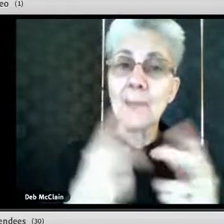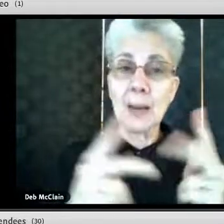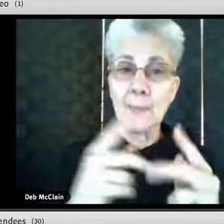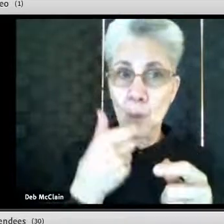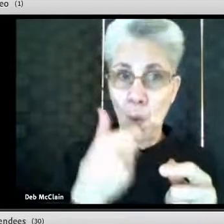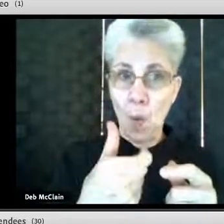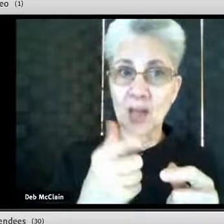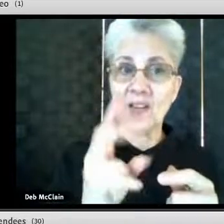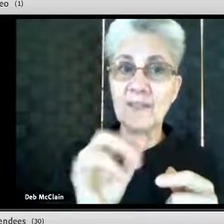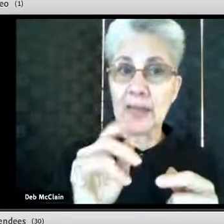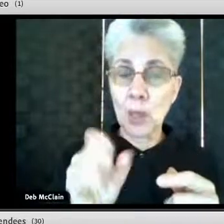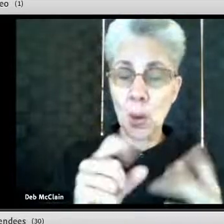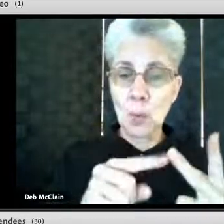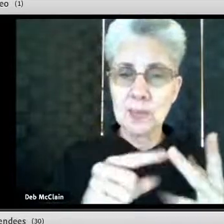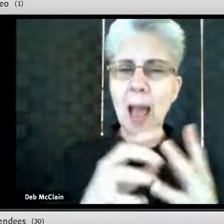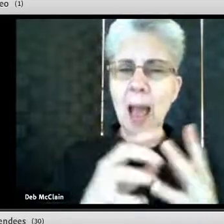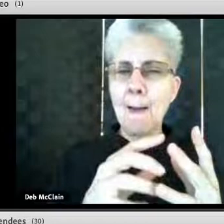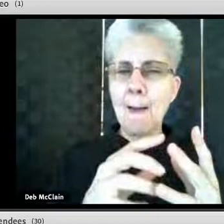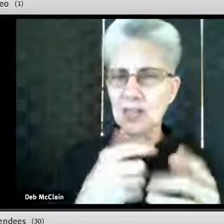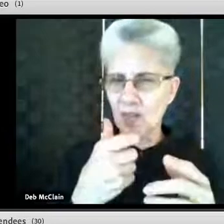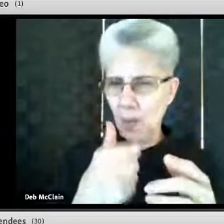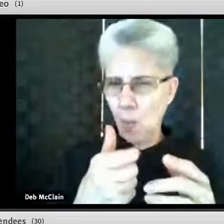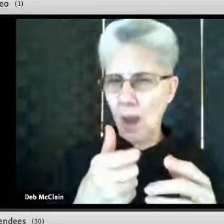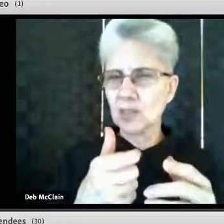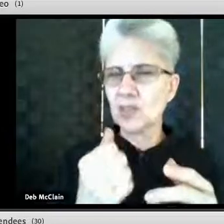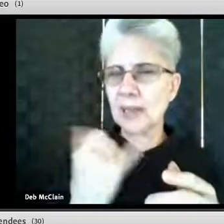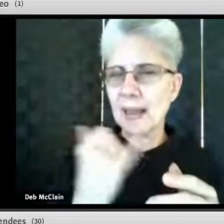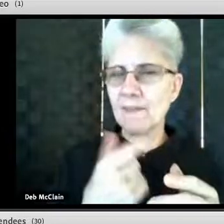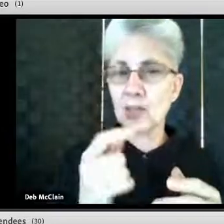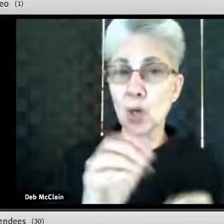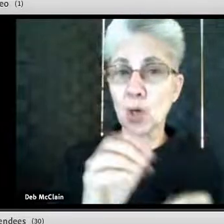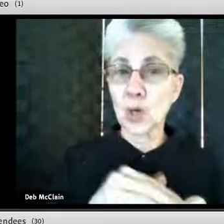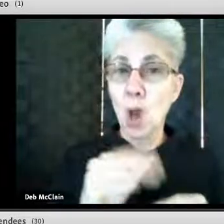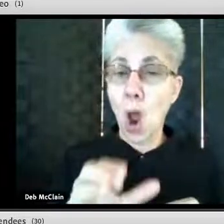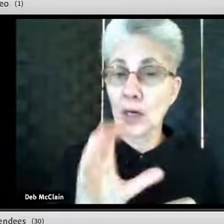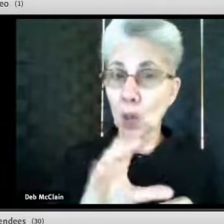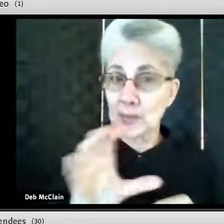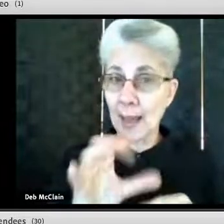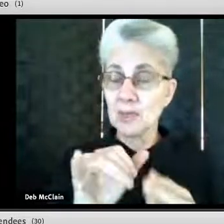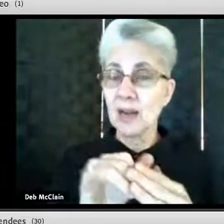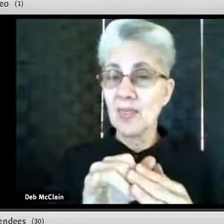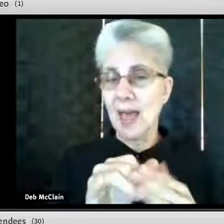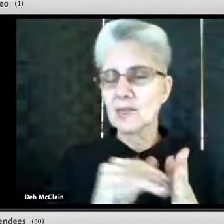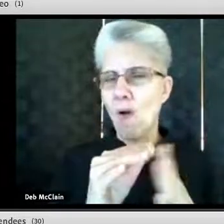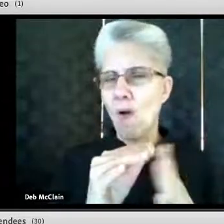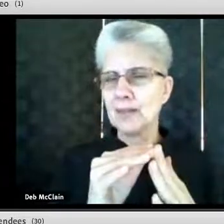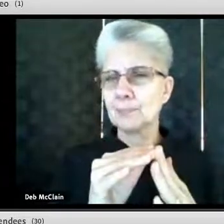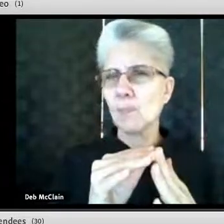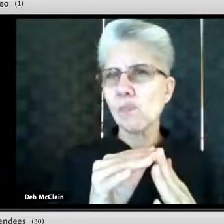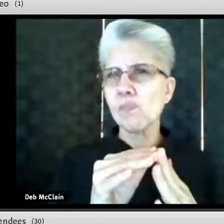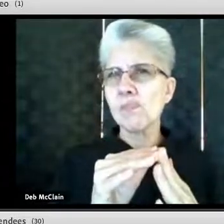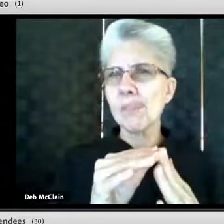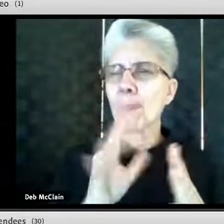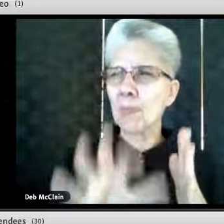are viewing videos, how much they watched, if they closed on the closed captioning, which is often...